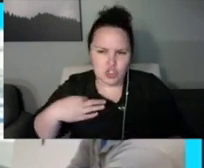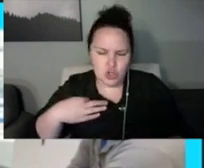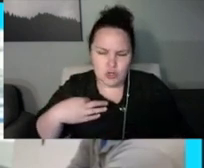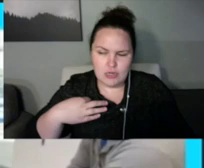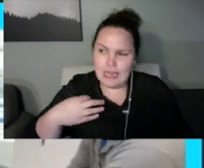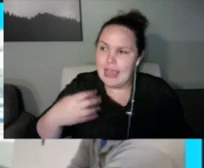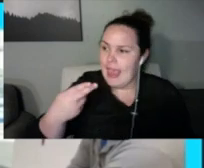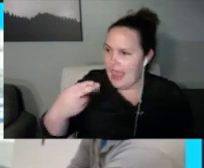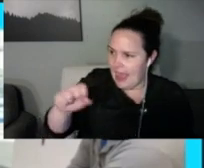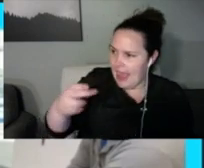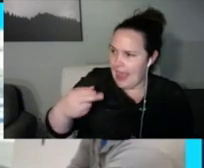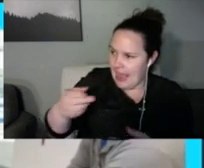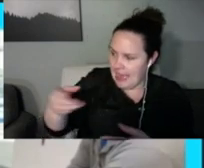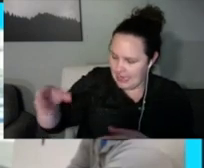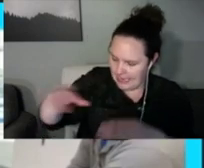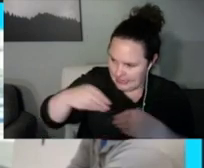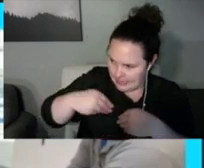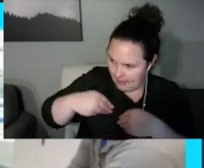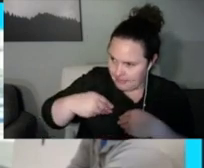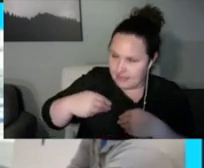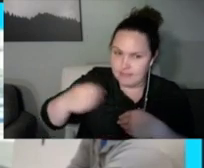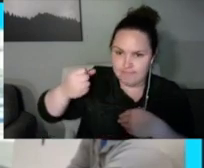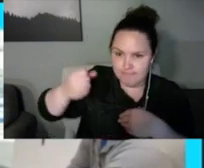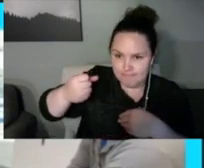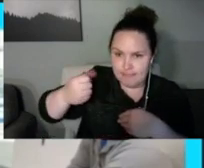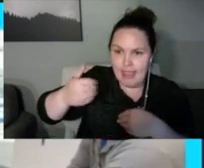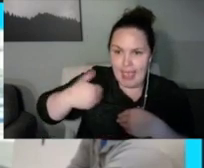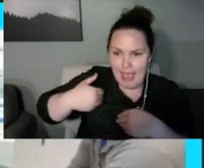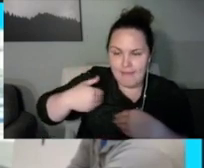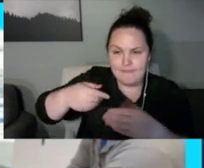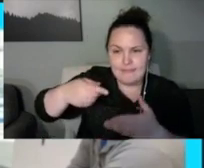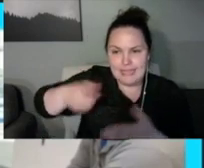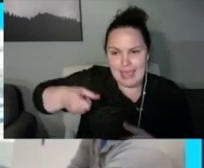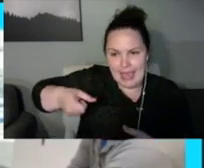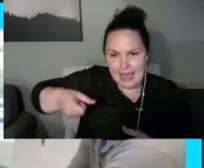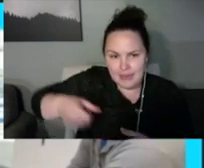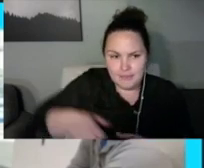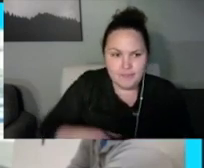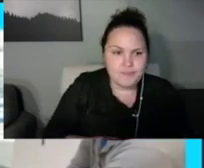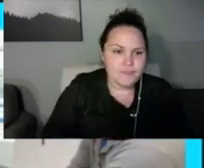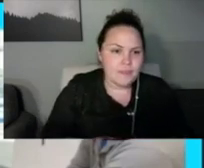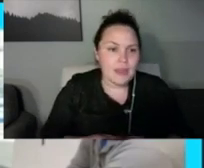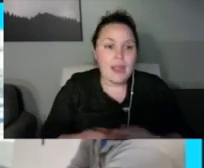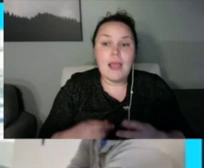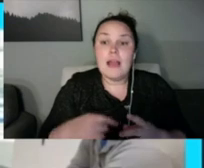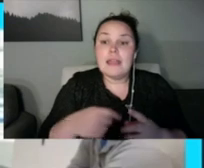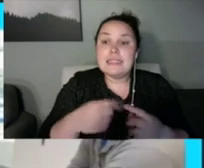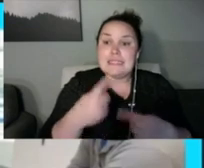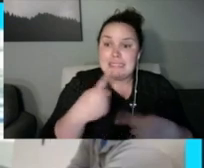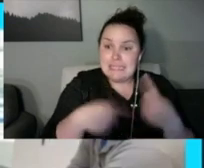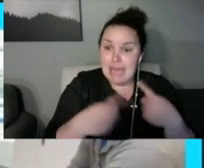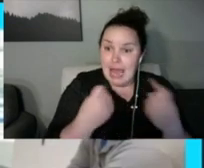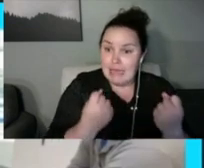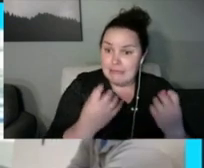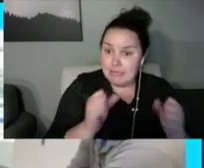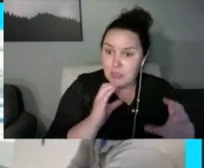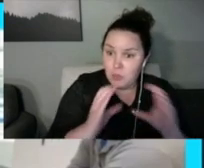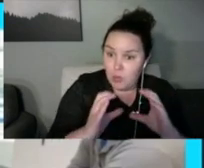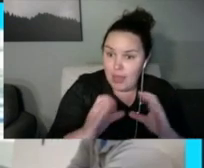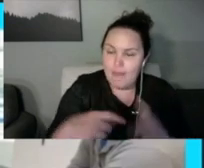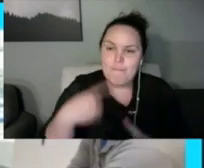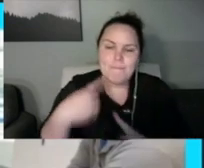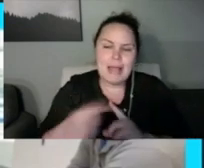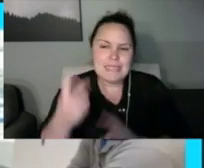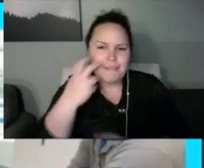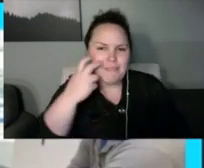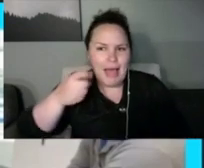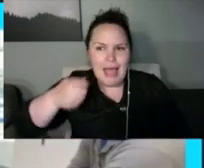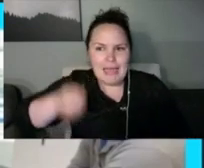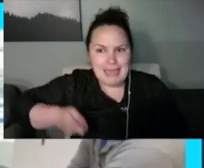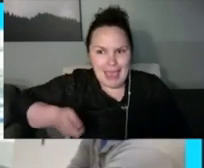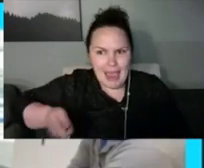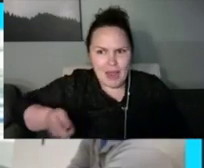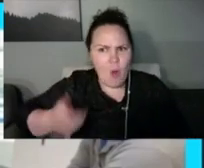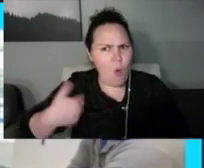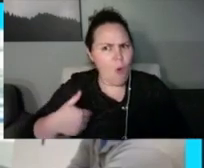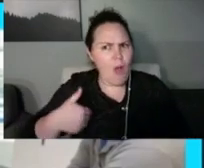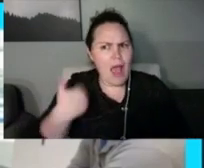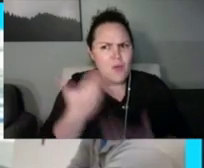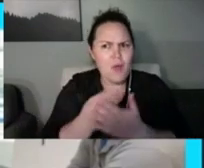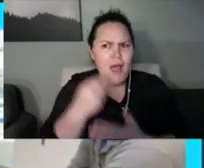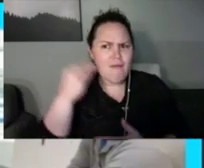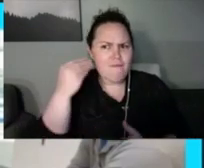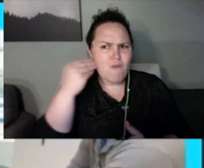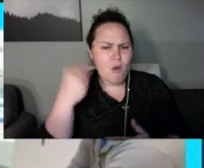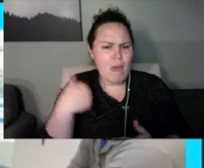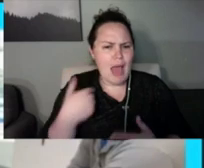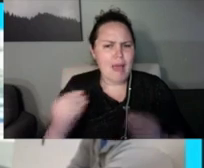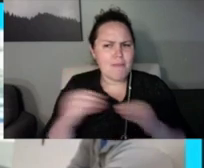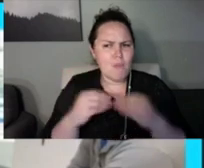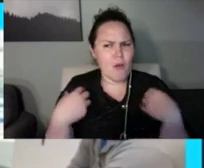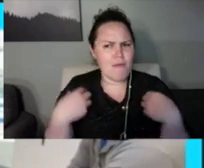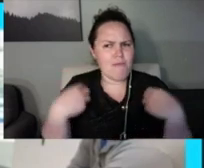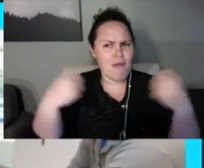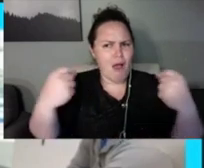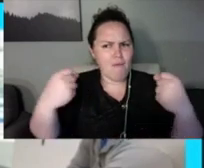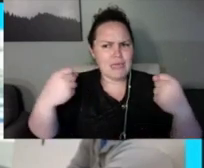Well, that particular 88 I got up on that tractor and started driving around the yard.